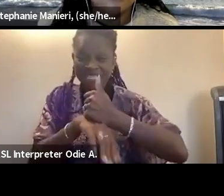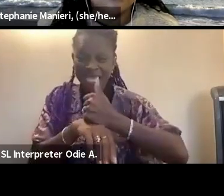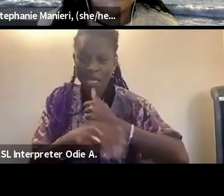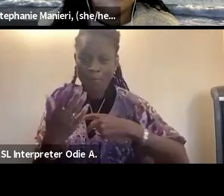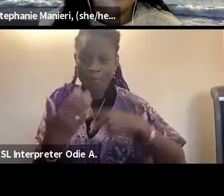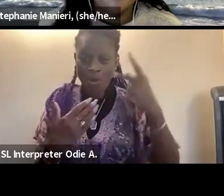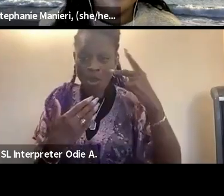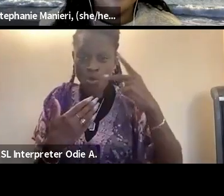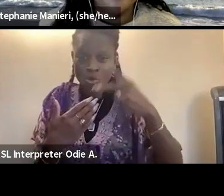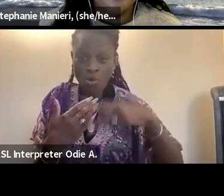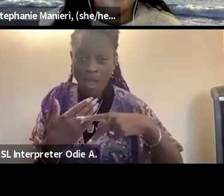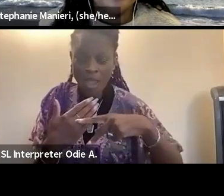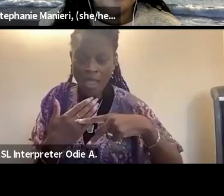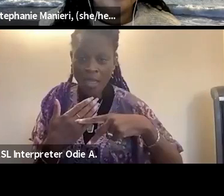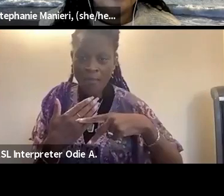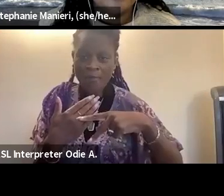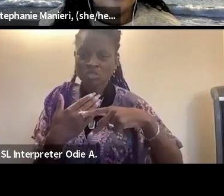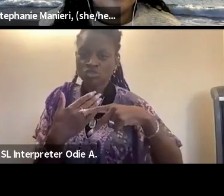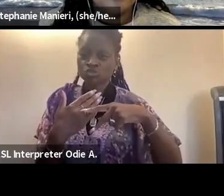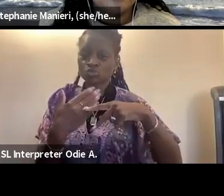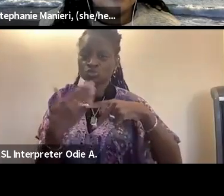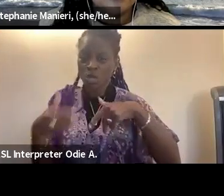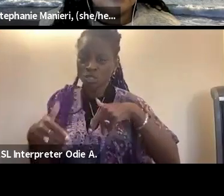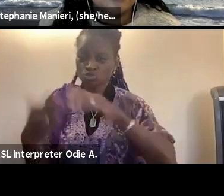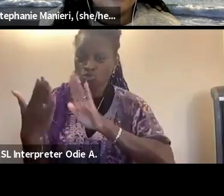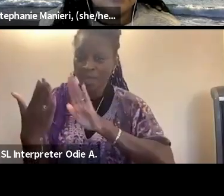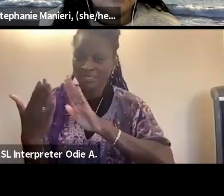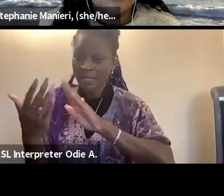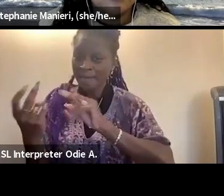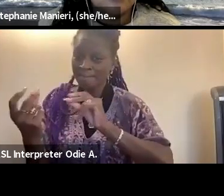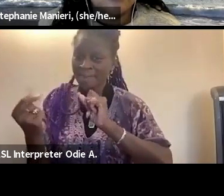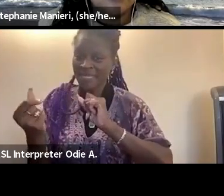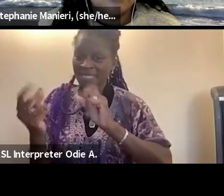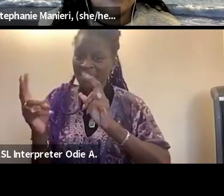an immediate issue, and then the necessity for how do we